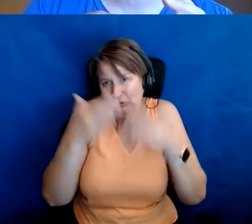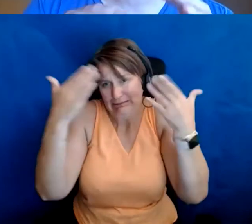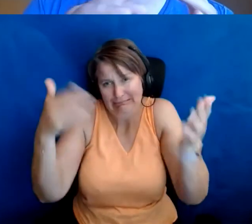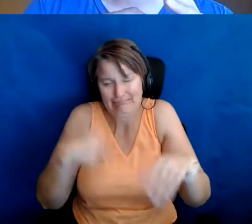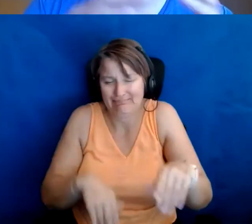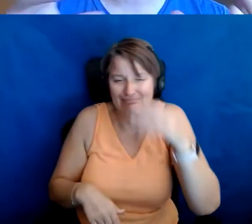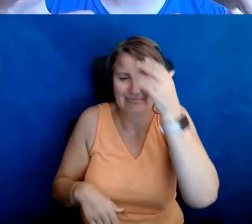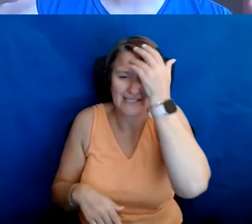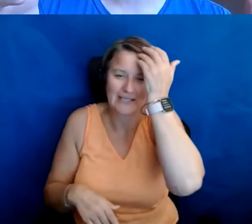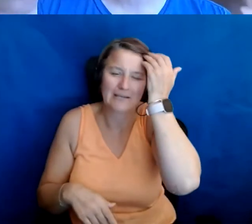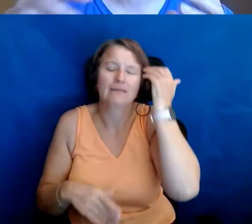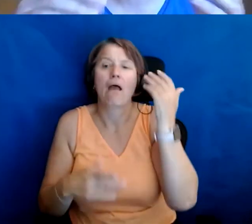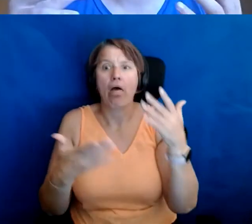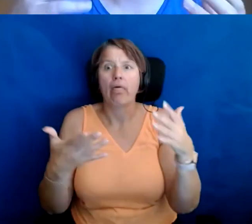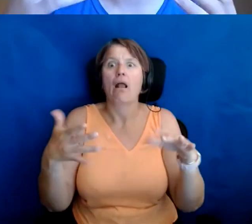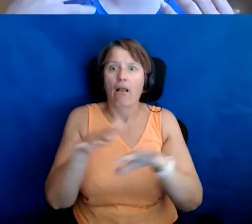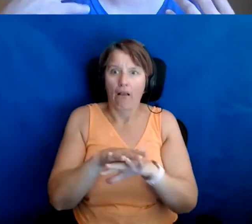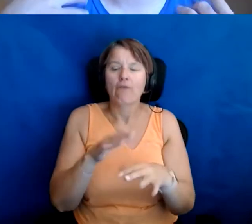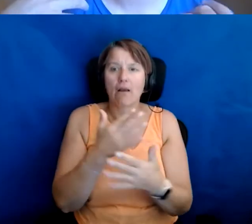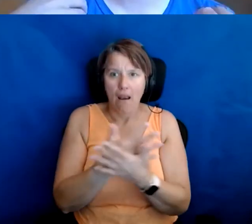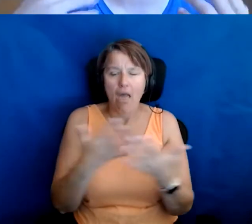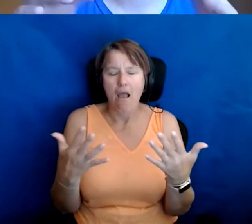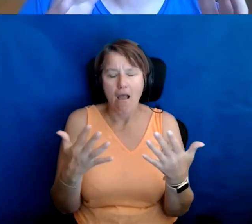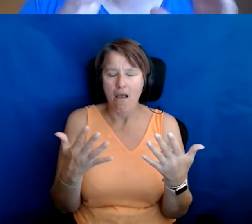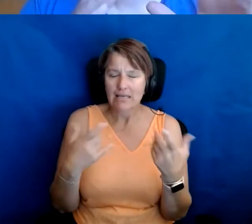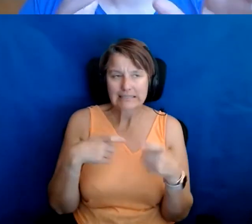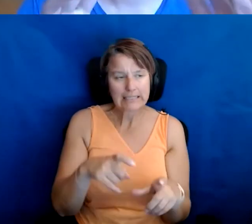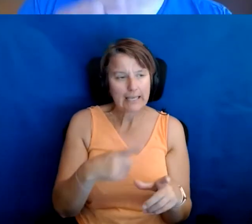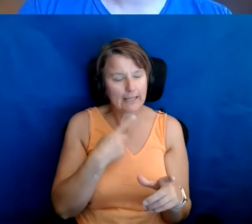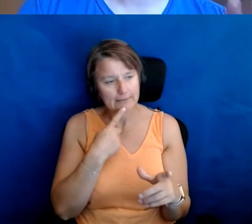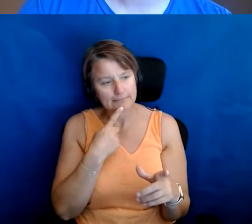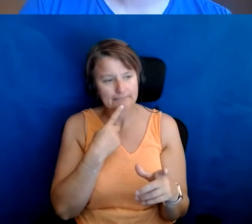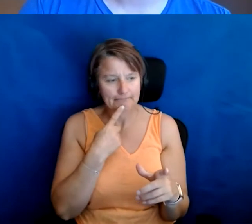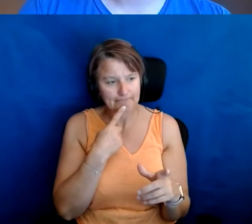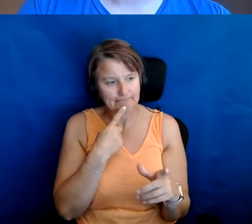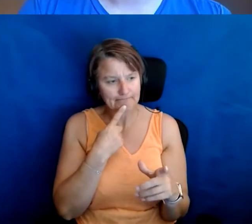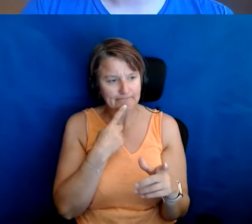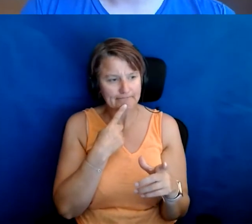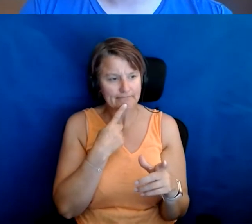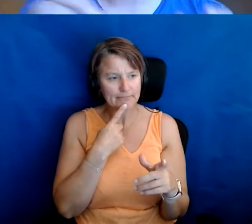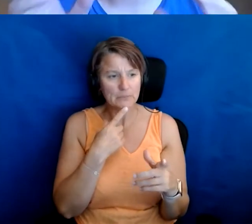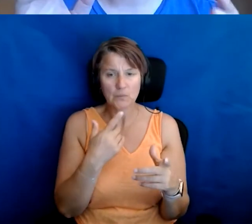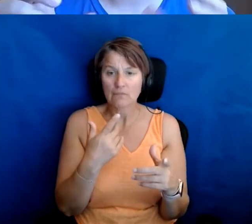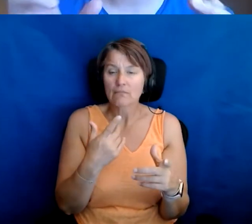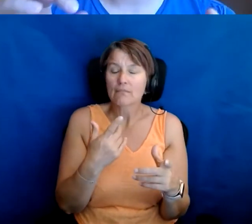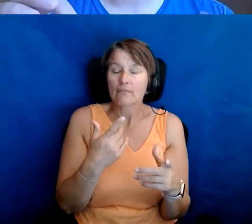You've definitely covered a lot. And I still like I like; I don’t know if you have to answer this but I kind of think it's really interesting